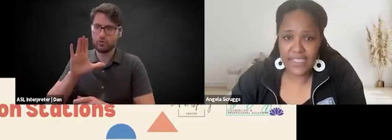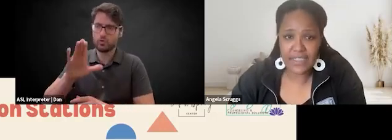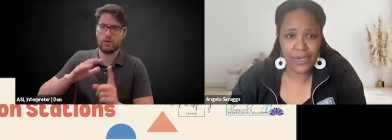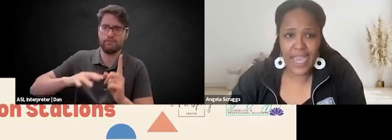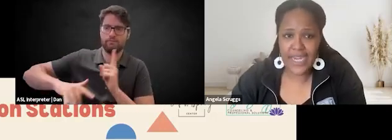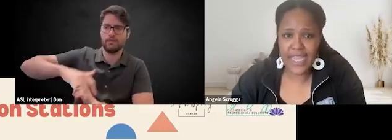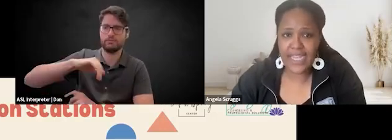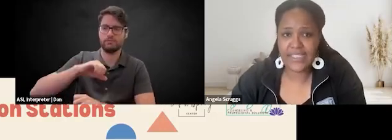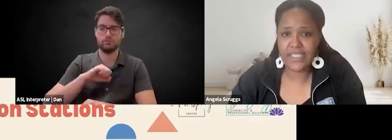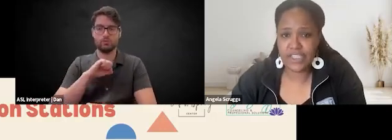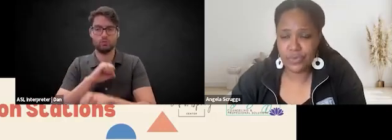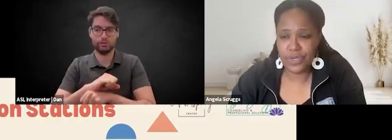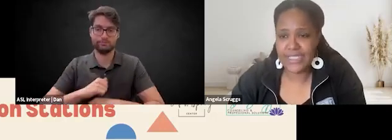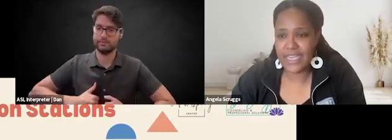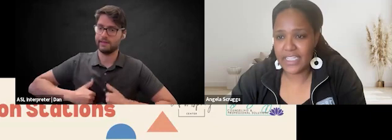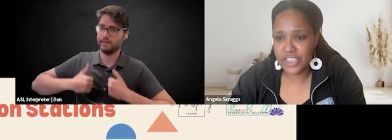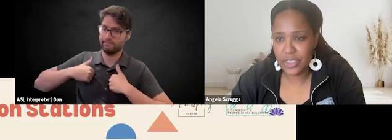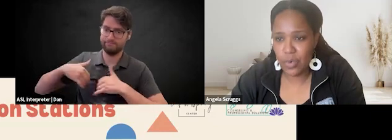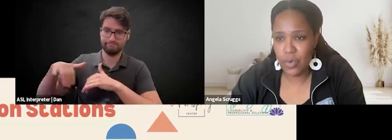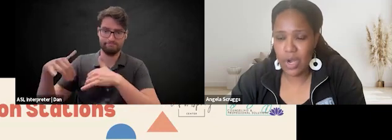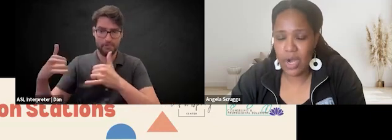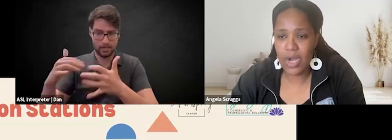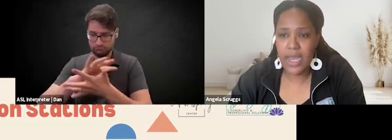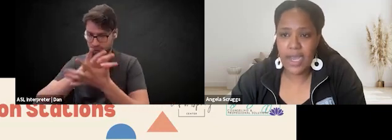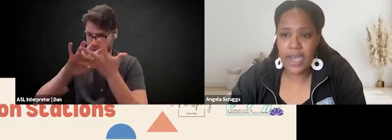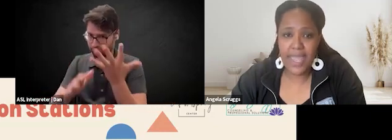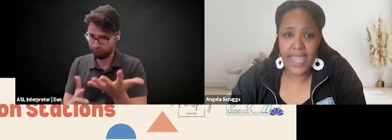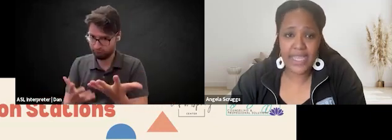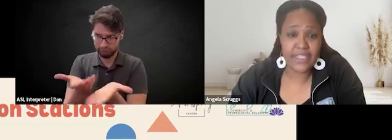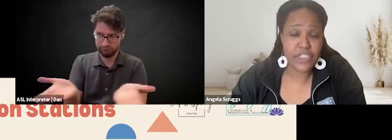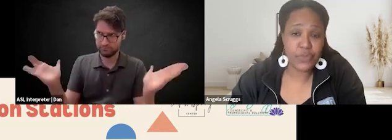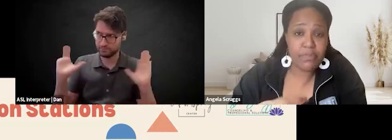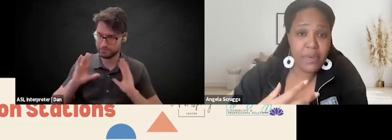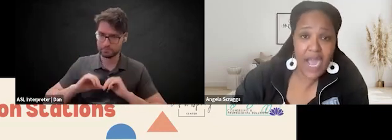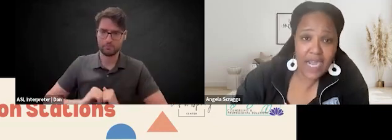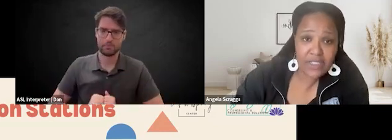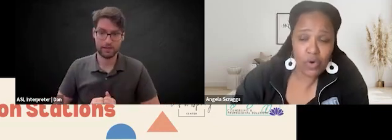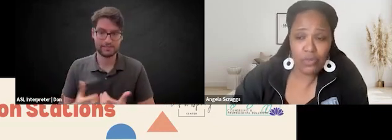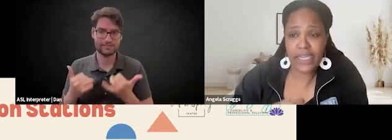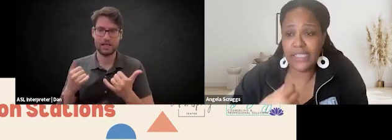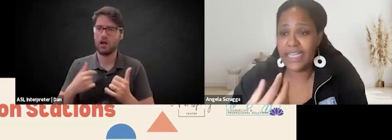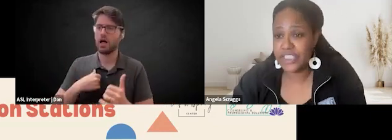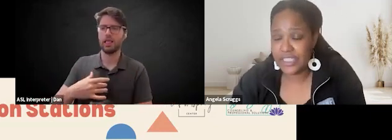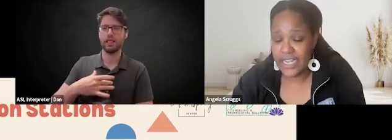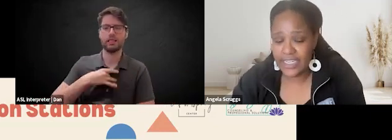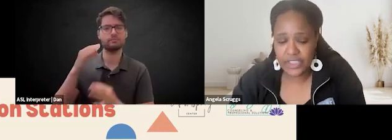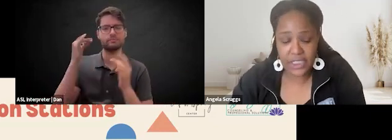is creating a sensory station or, um... a sensory box, or regulation station.